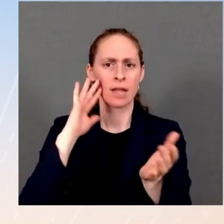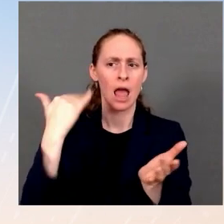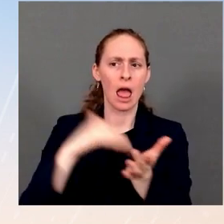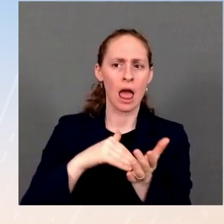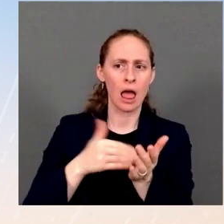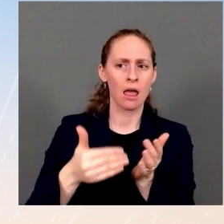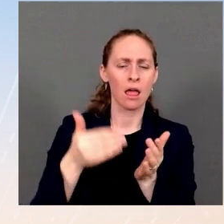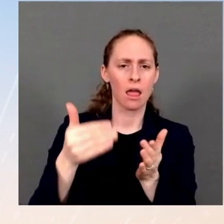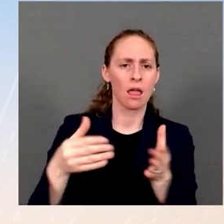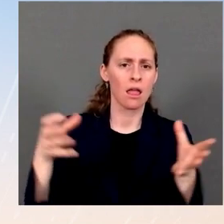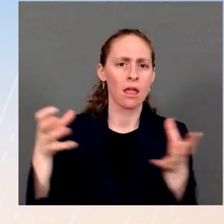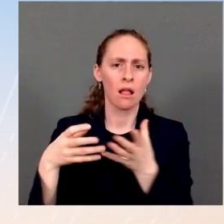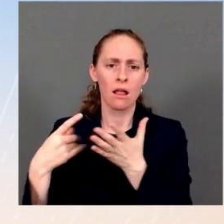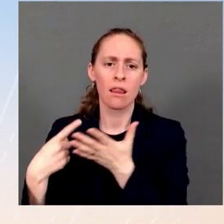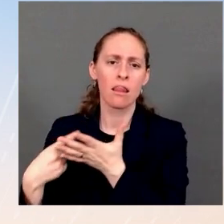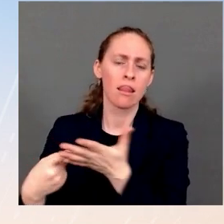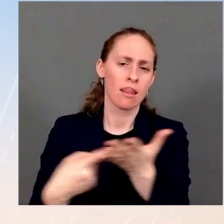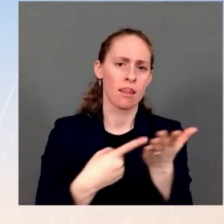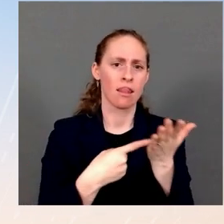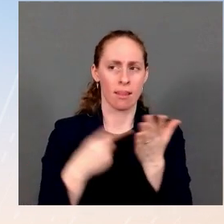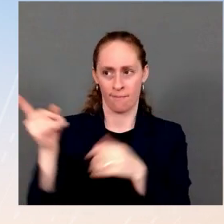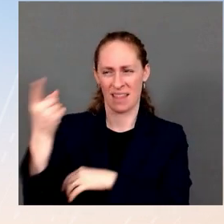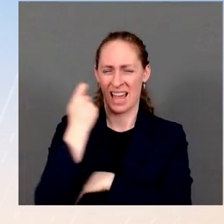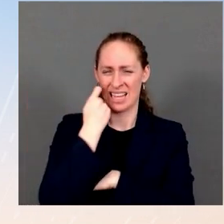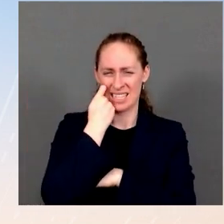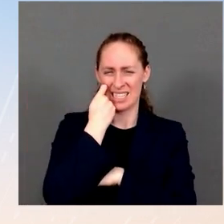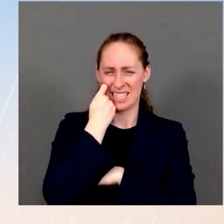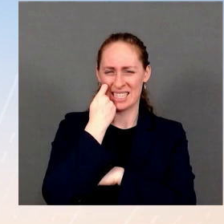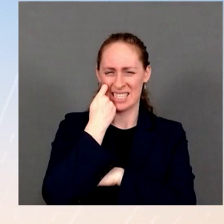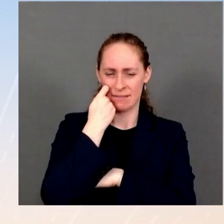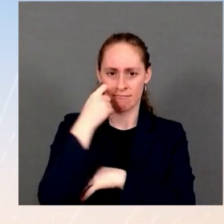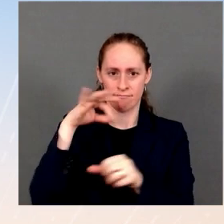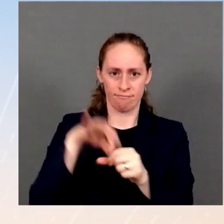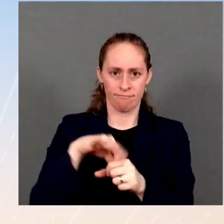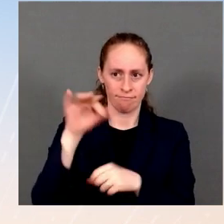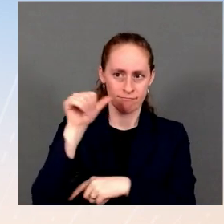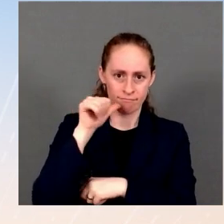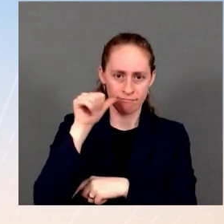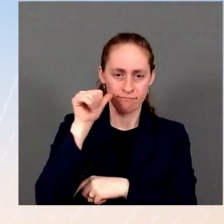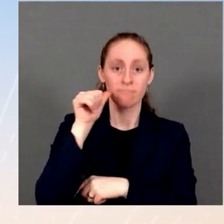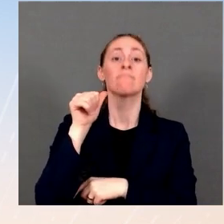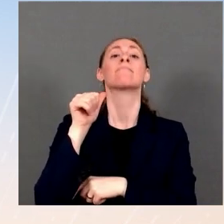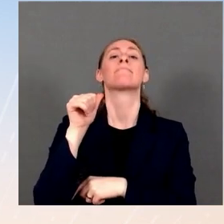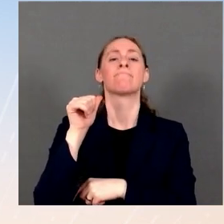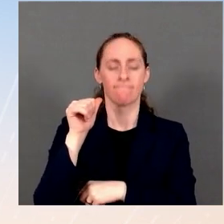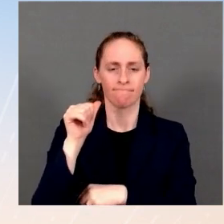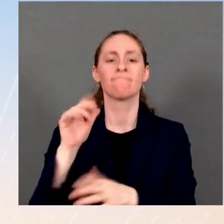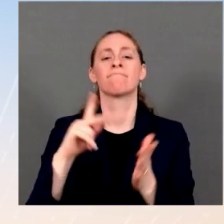and we will follow her guidance once we get that. But what we know right now and can focus on is that --